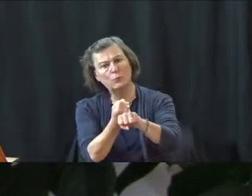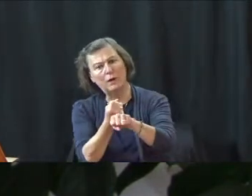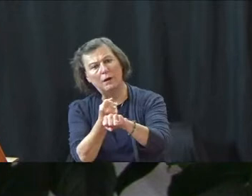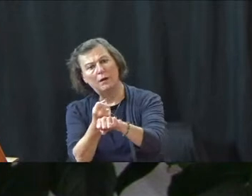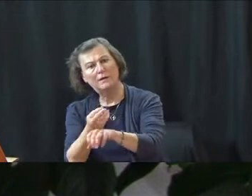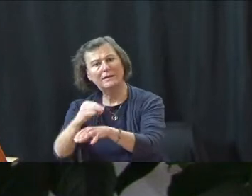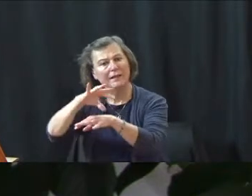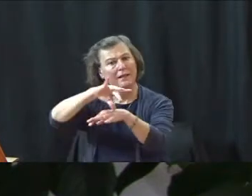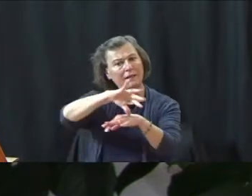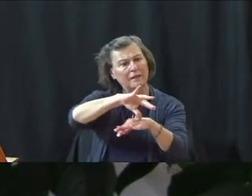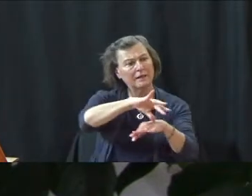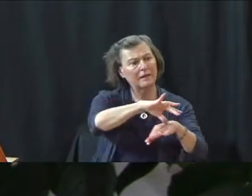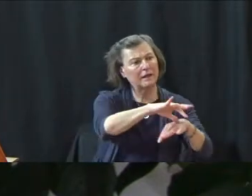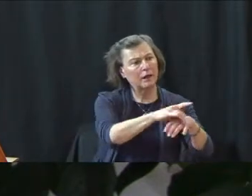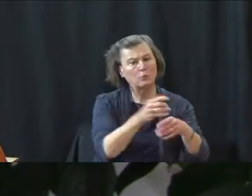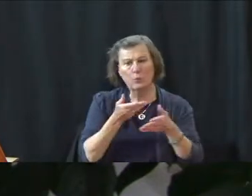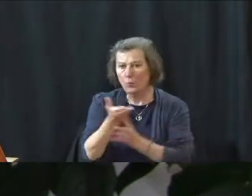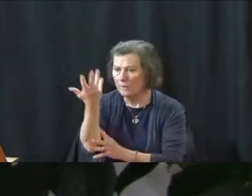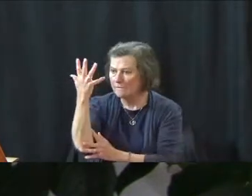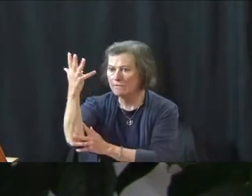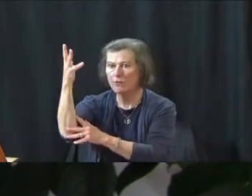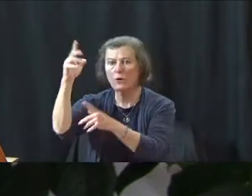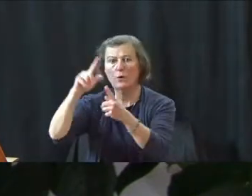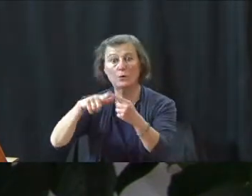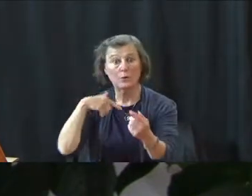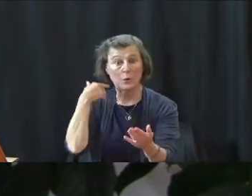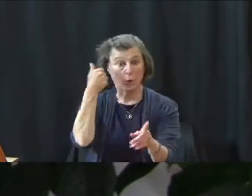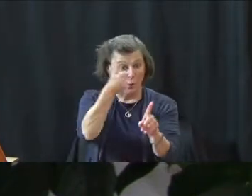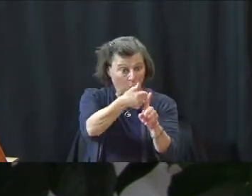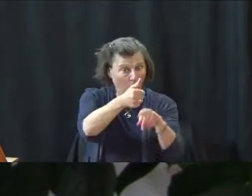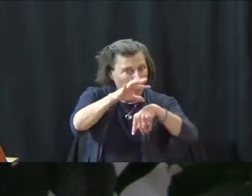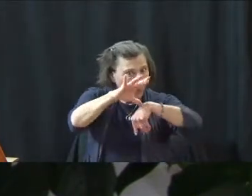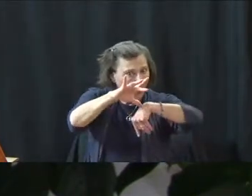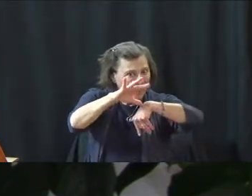Through the forest she did go, to her own leaf now, please.